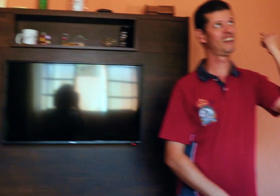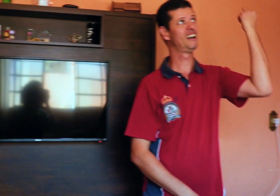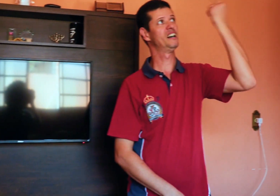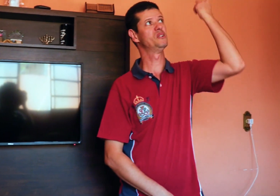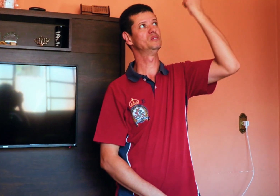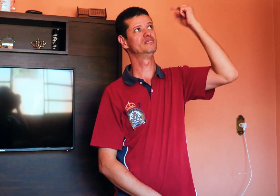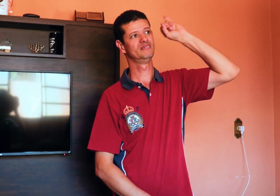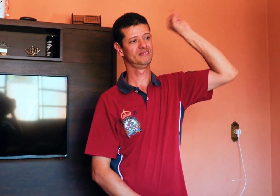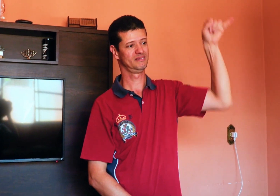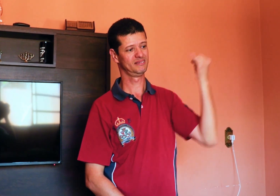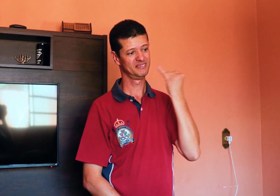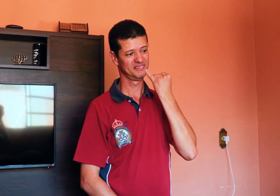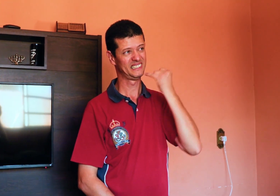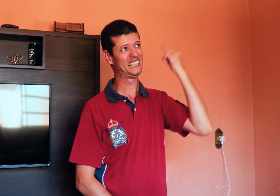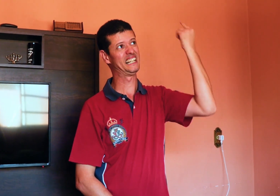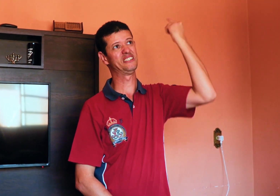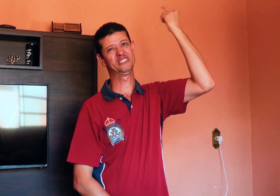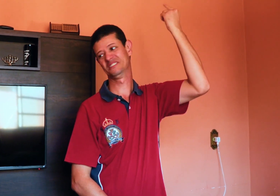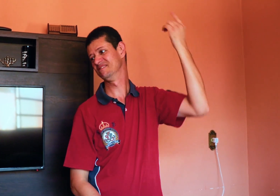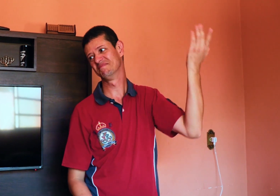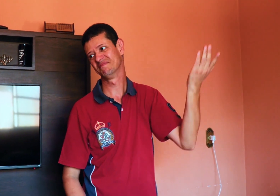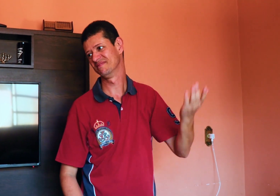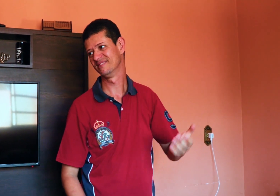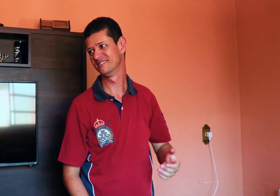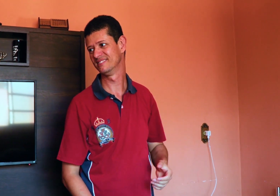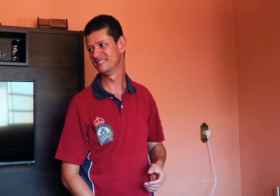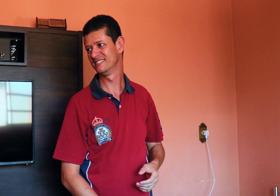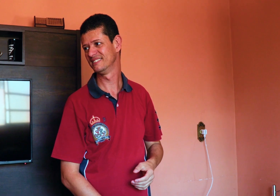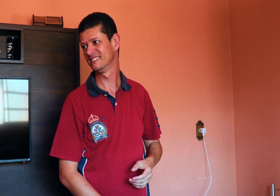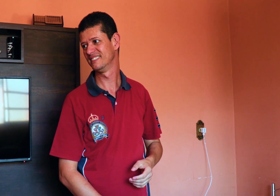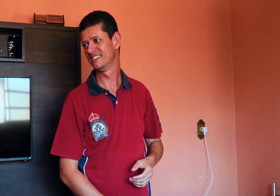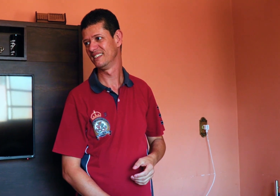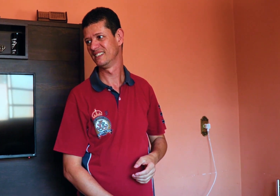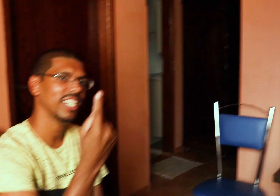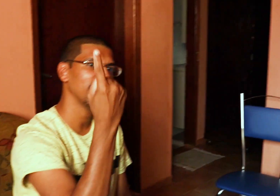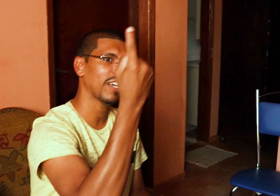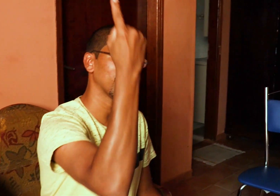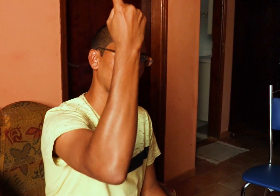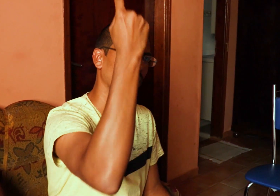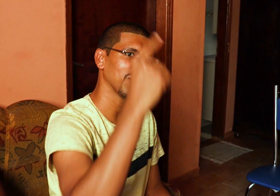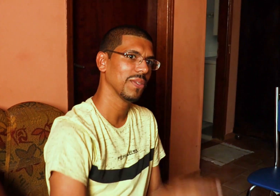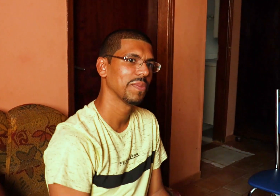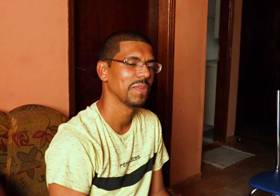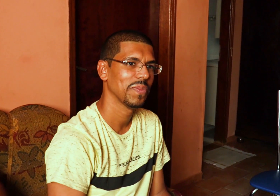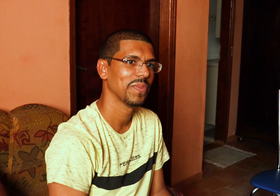[ADILSON] The sign for "tall" and "J" for Jean?! [LUIS MATEUS] Maybe "tall" and "Jean". "Jean" and the sign for "tall".